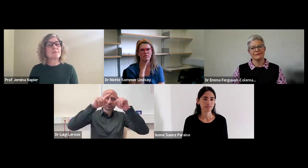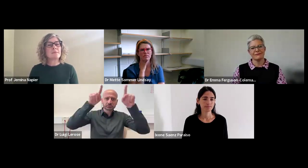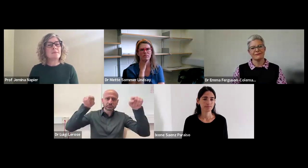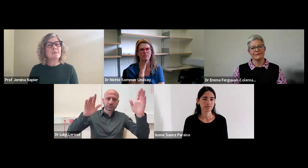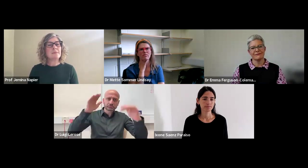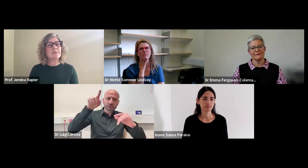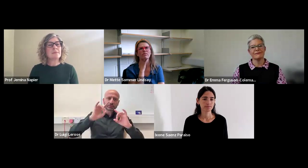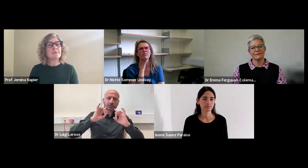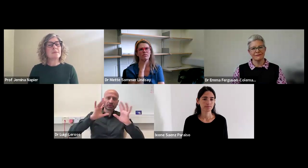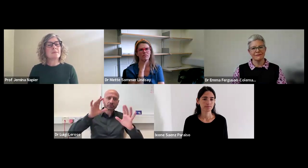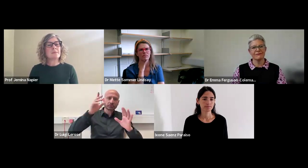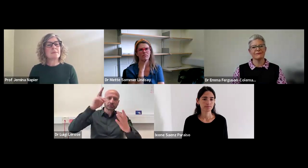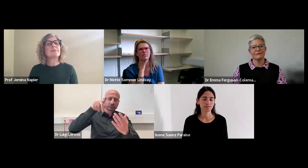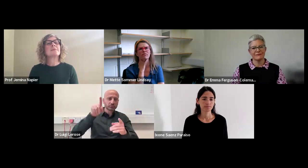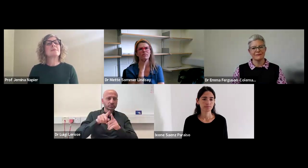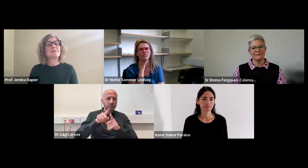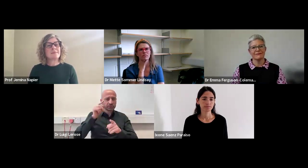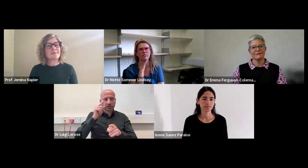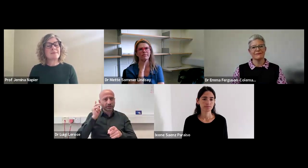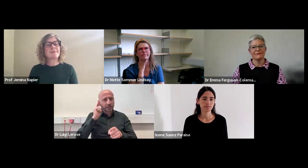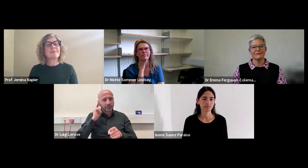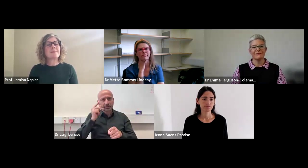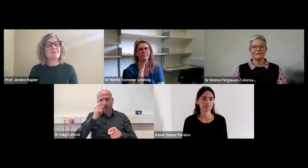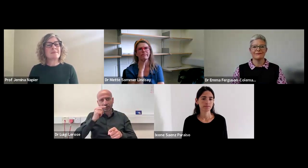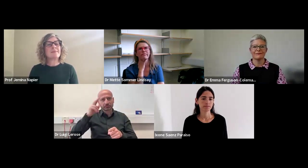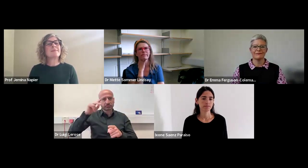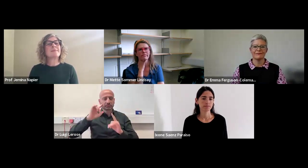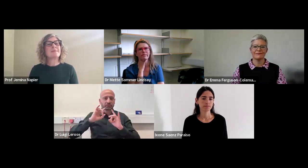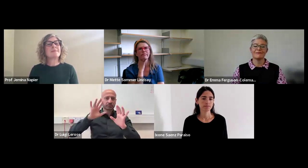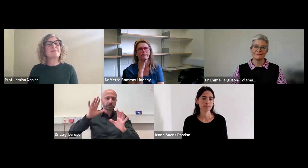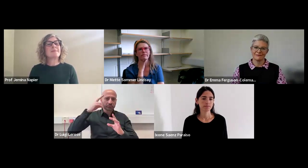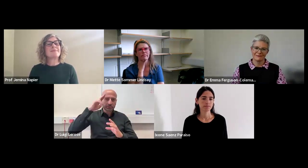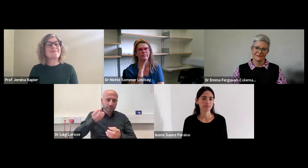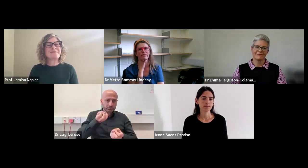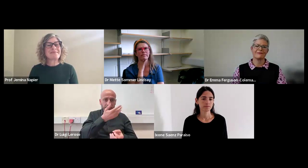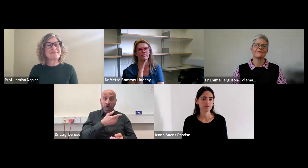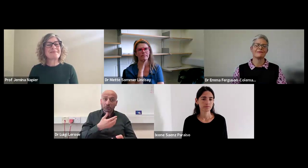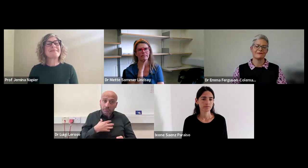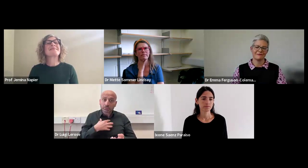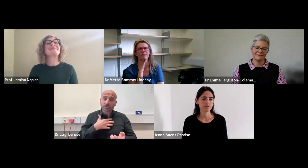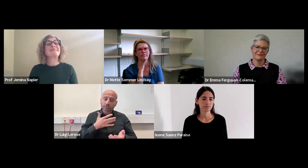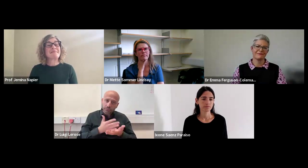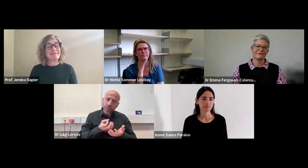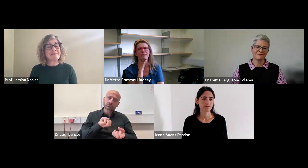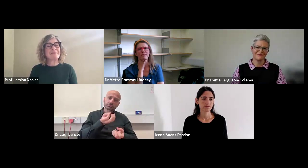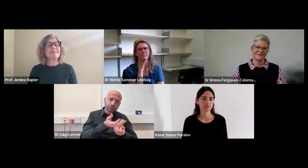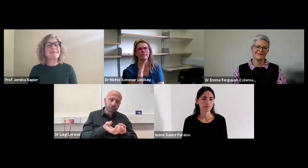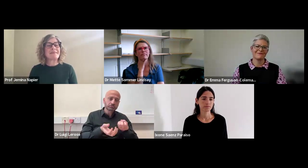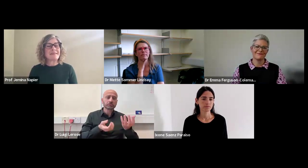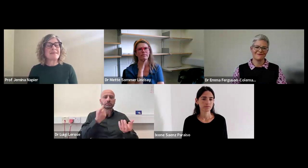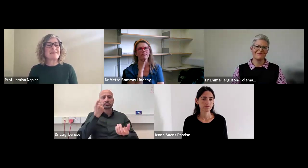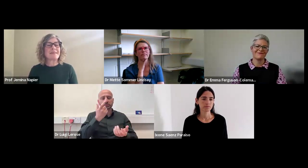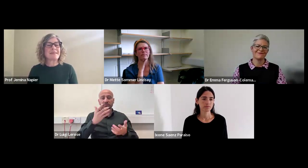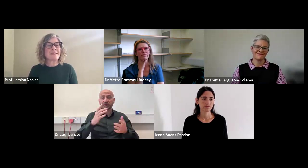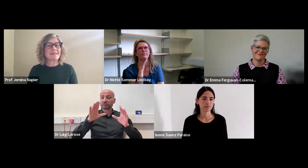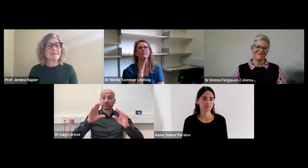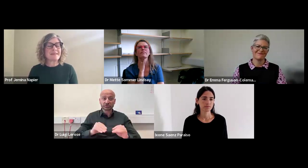deaf academic you can be involved in all sorts of different areas, and obviously role modelling